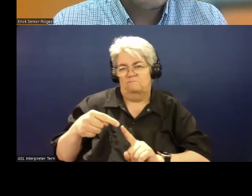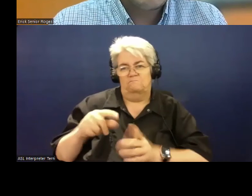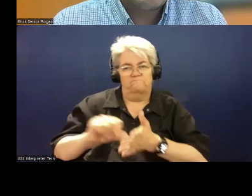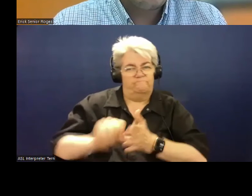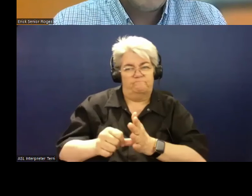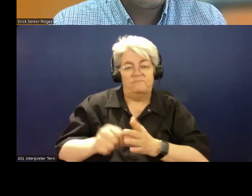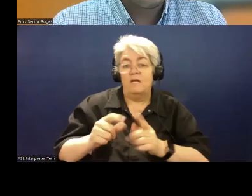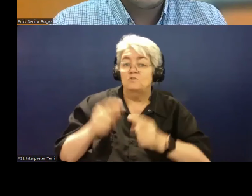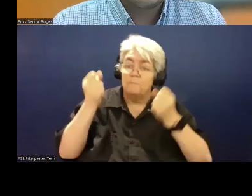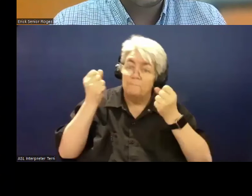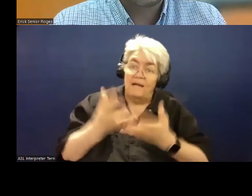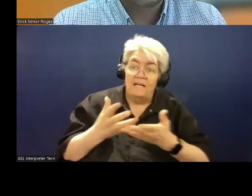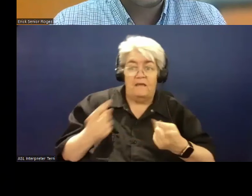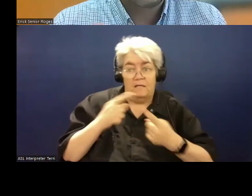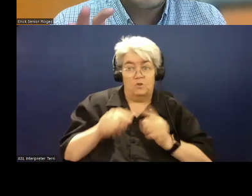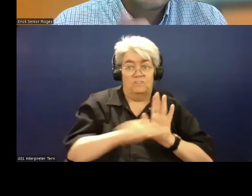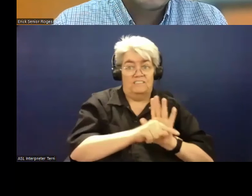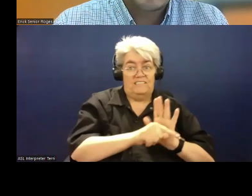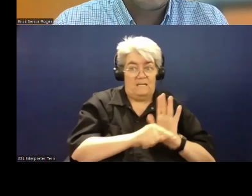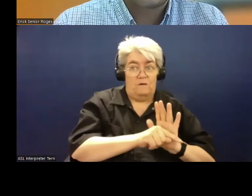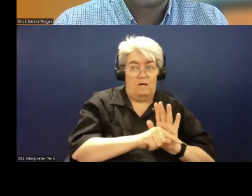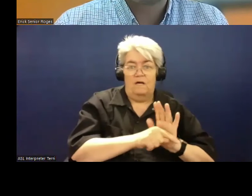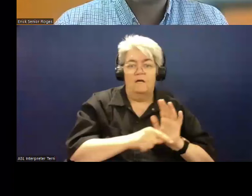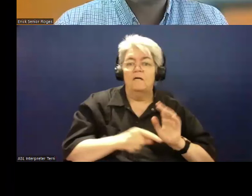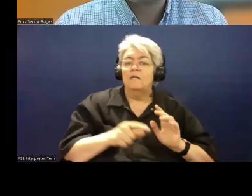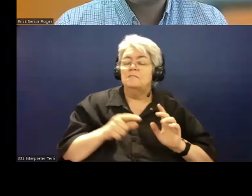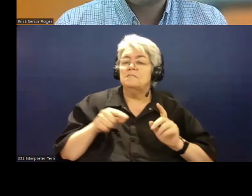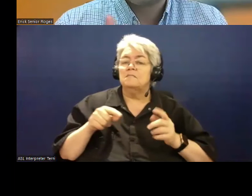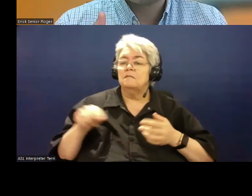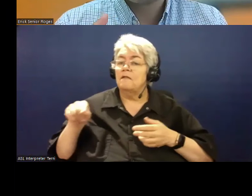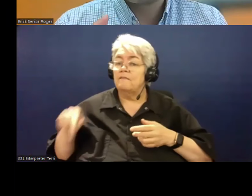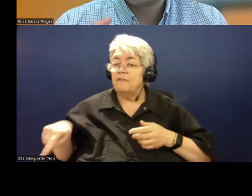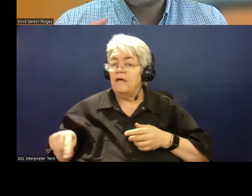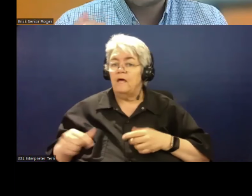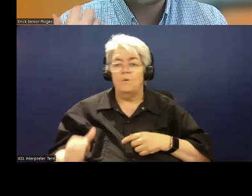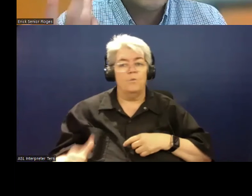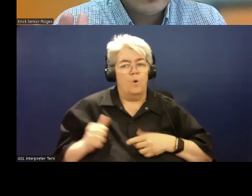OF HISPANIC AND LATINO, A LOT IS AROUND FAMILY. THERE IS A